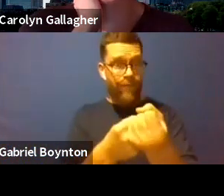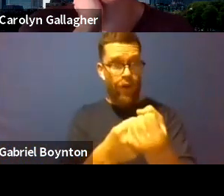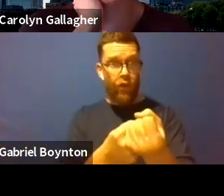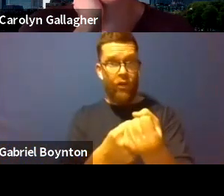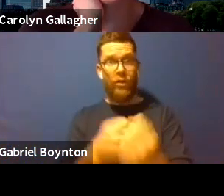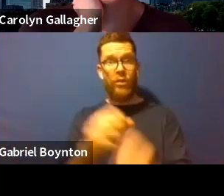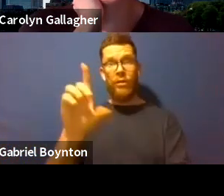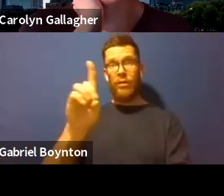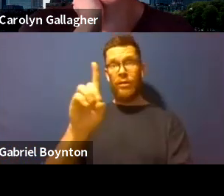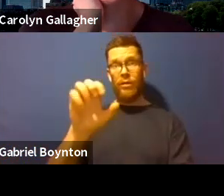Yes.